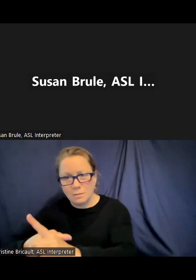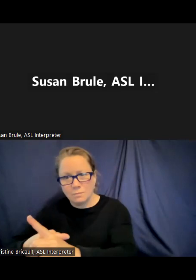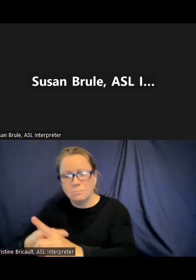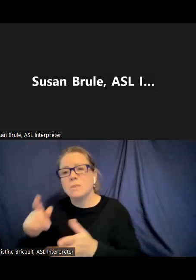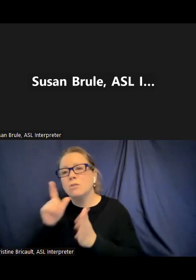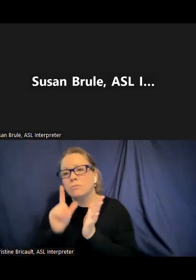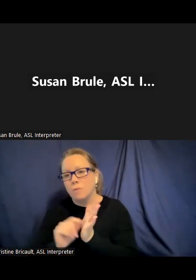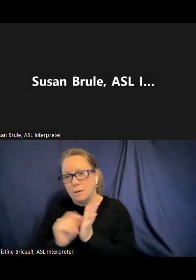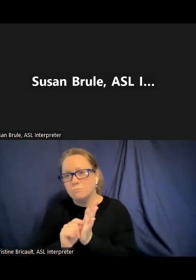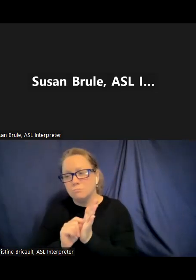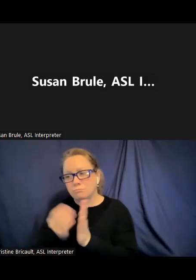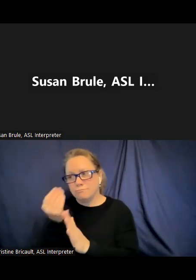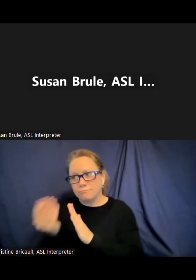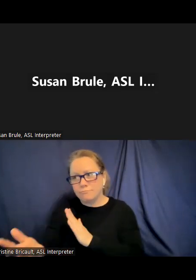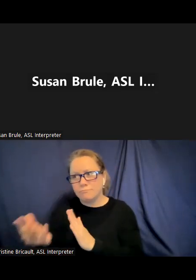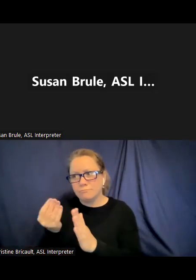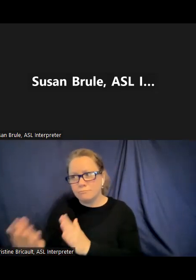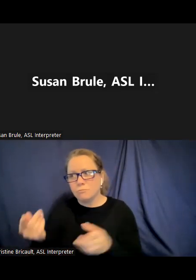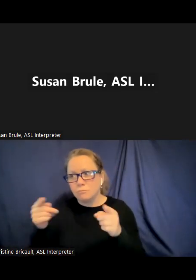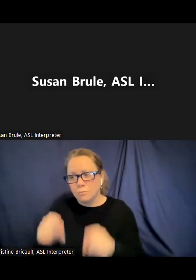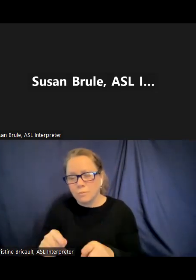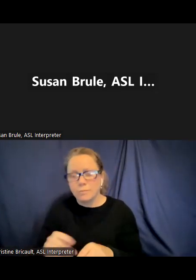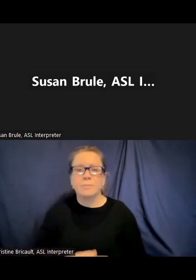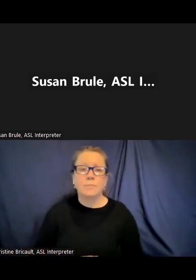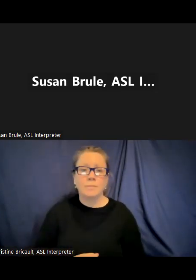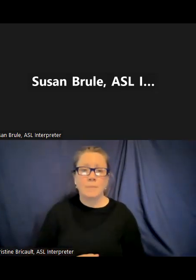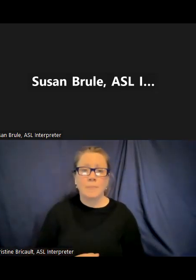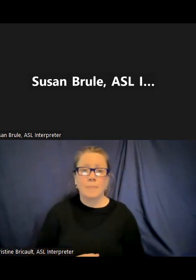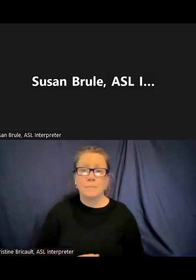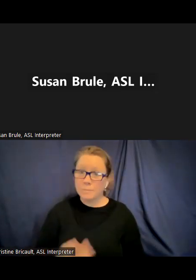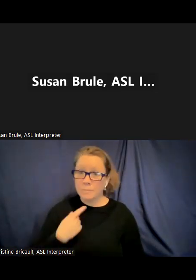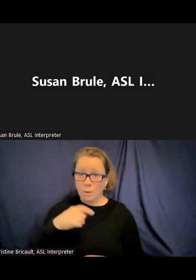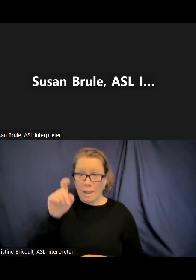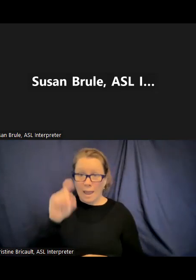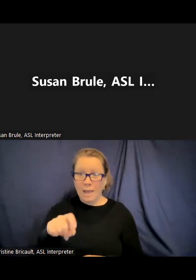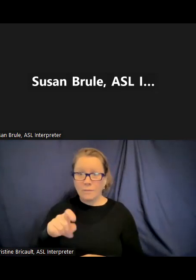So, I'm not saying that you have to implement that same timeline within